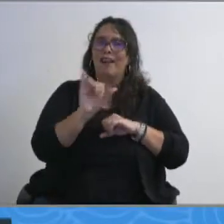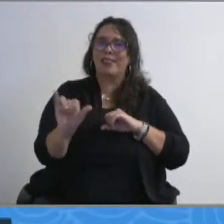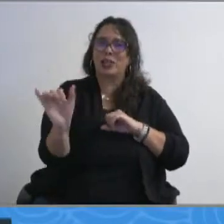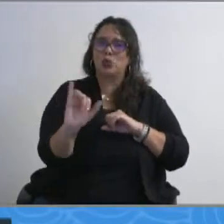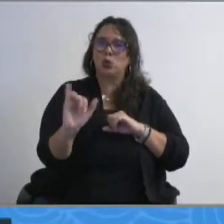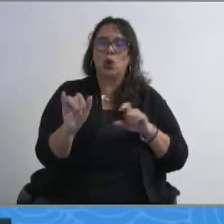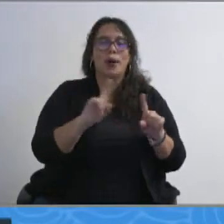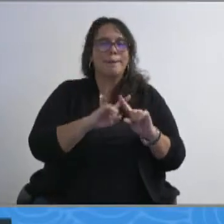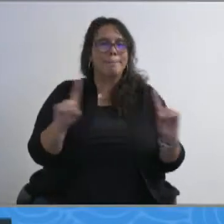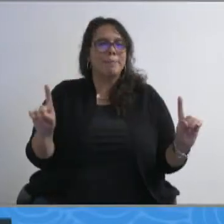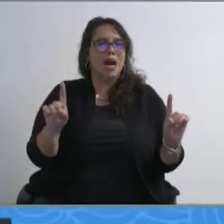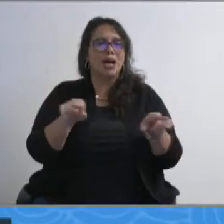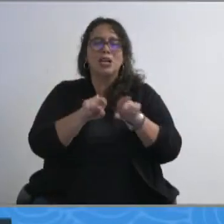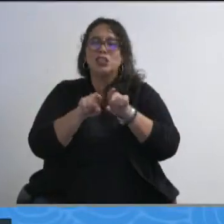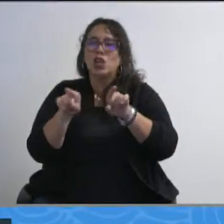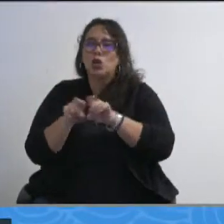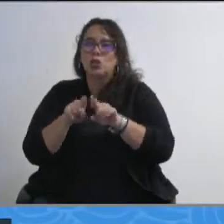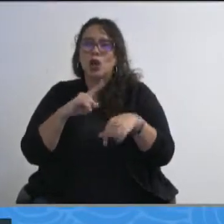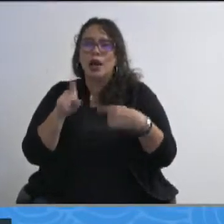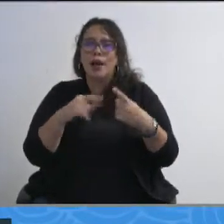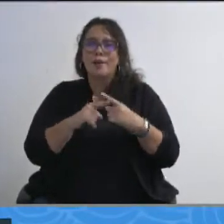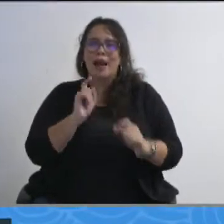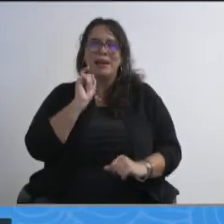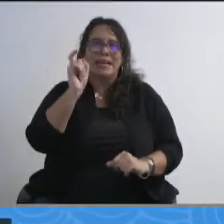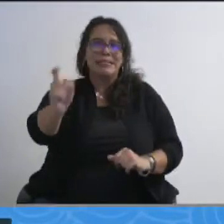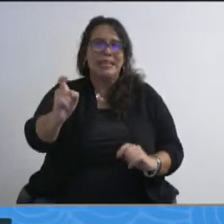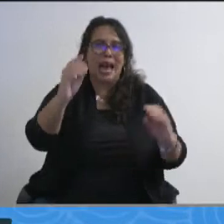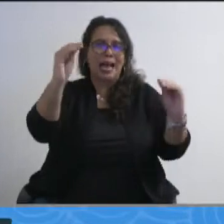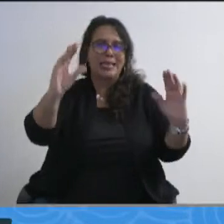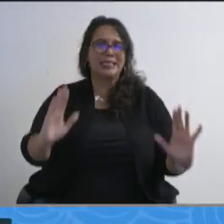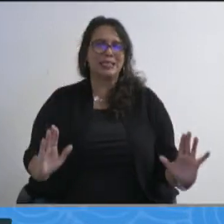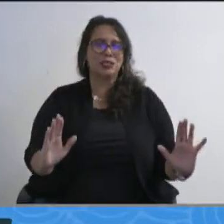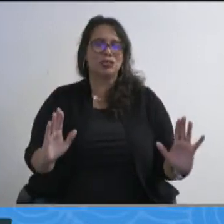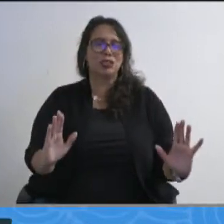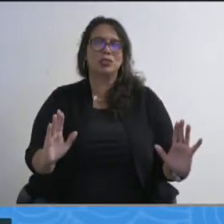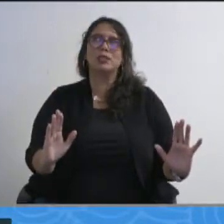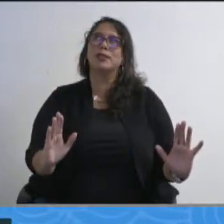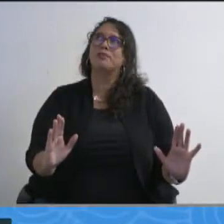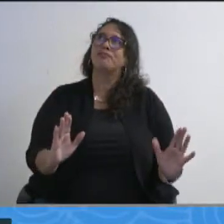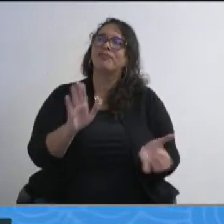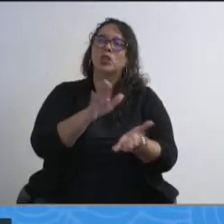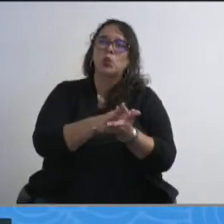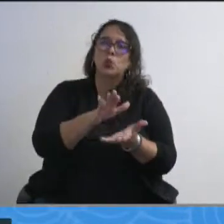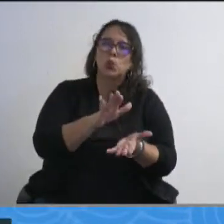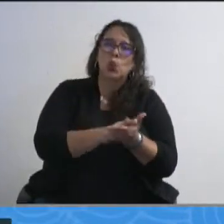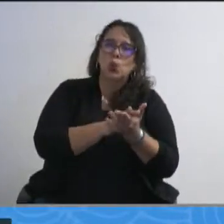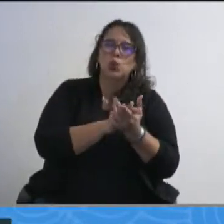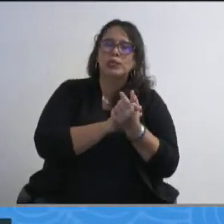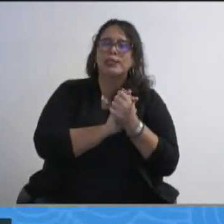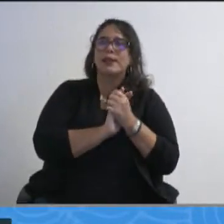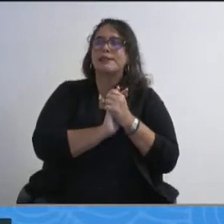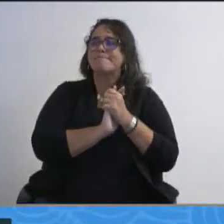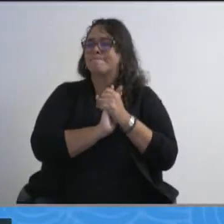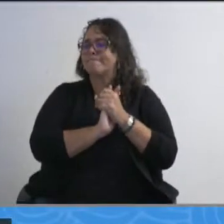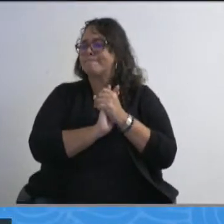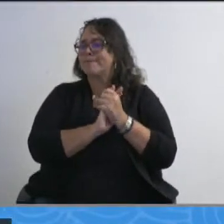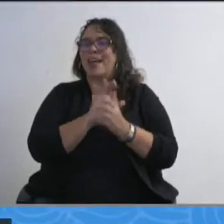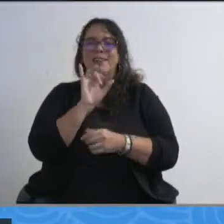But it's also about assigning teachers to schools, and what that process is to ensure